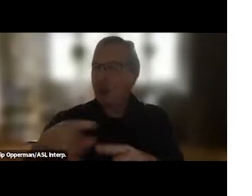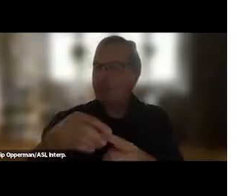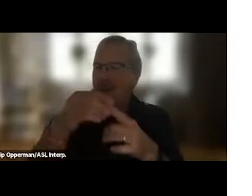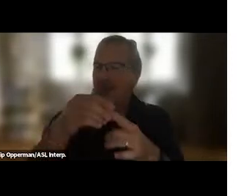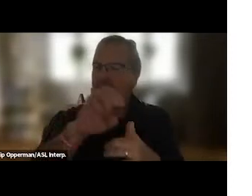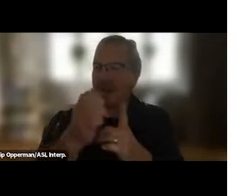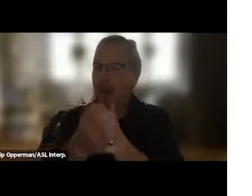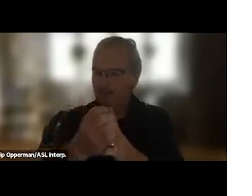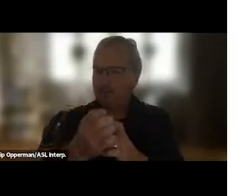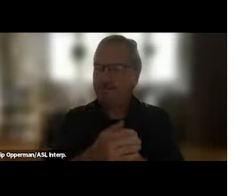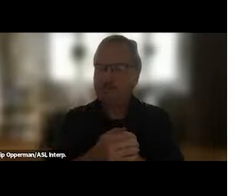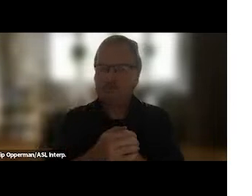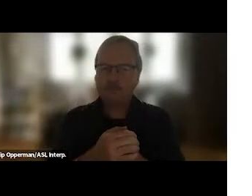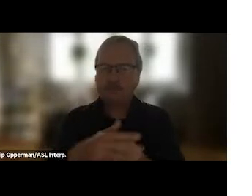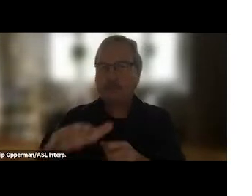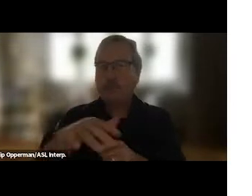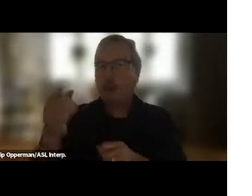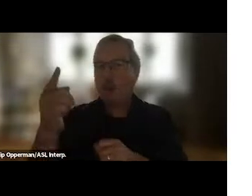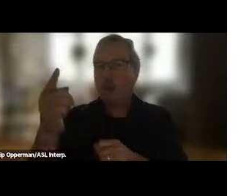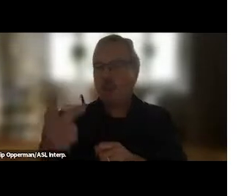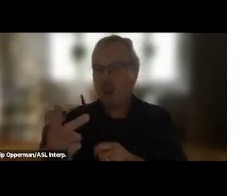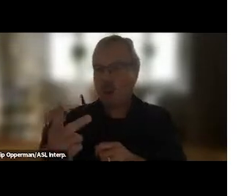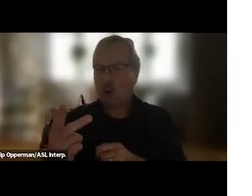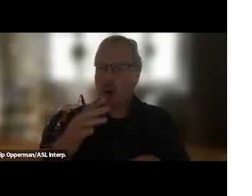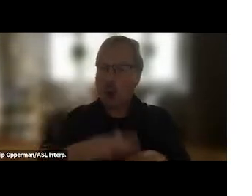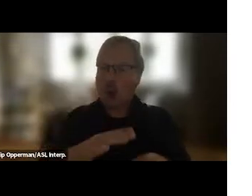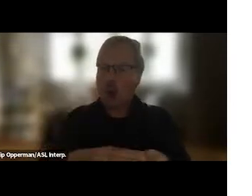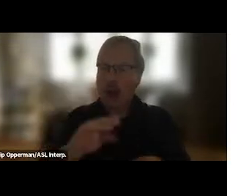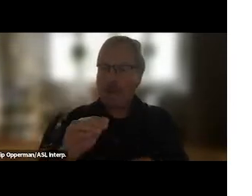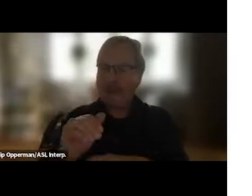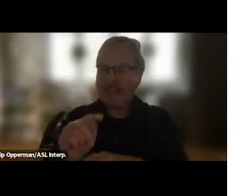About a third of individuals on MAT as they were released,